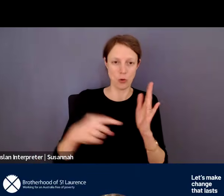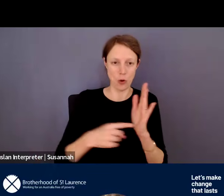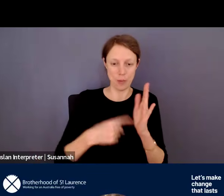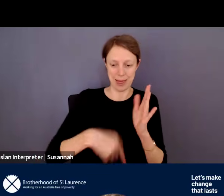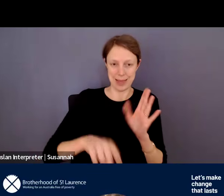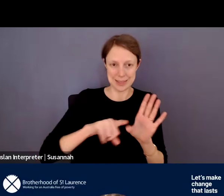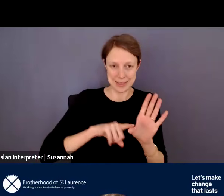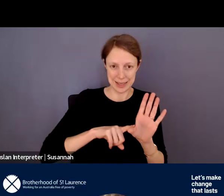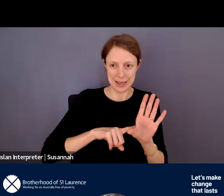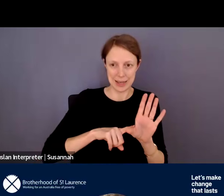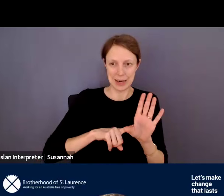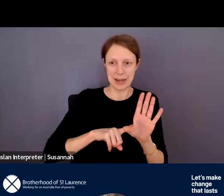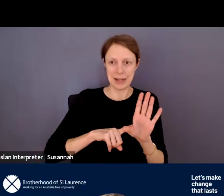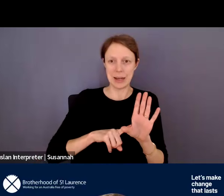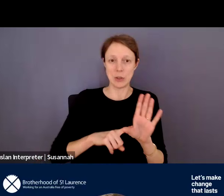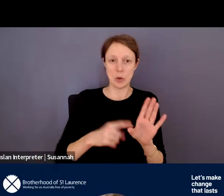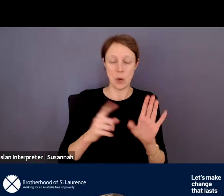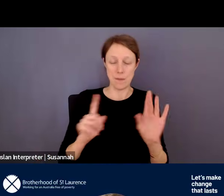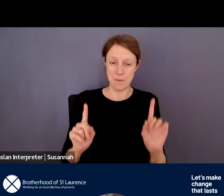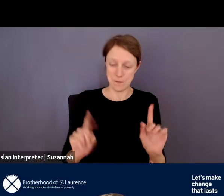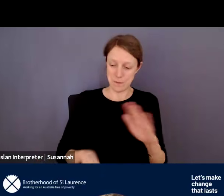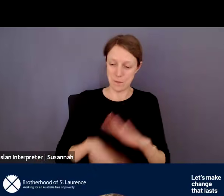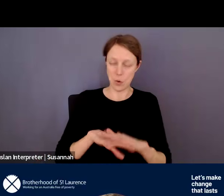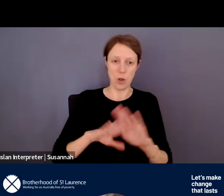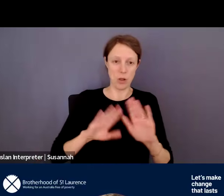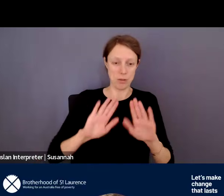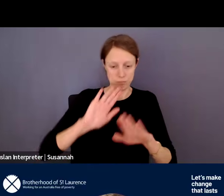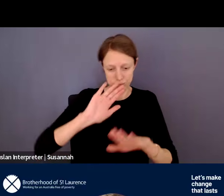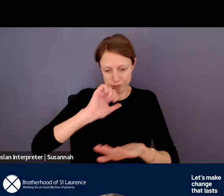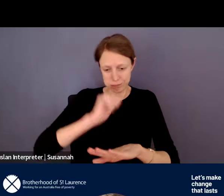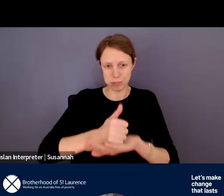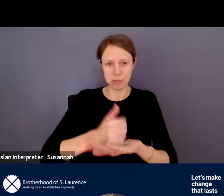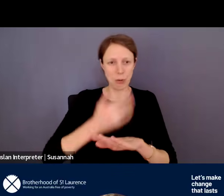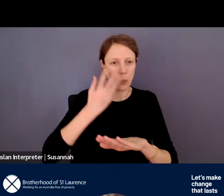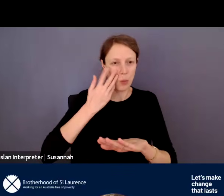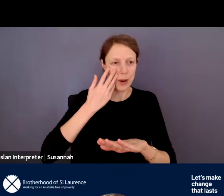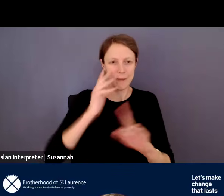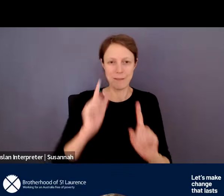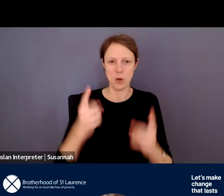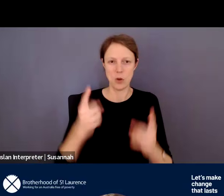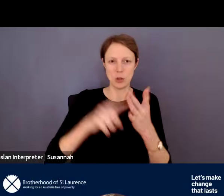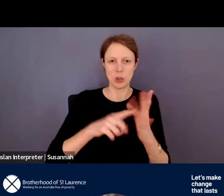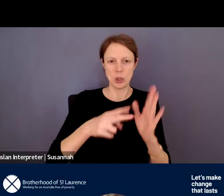up by the 1st of January 2028. So you're going to start to see the gradual opening of things that